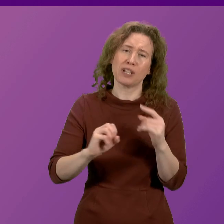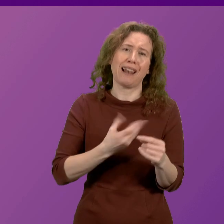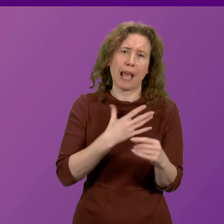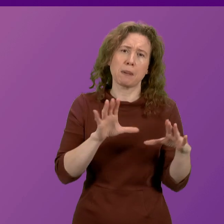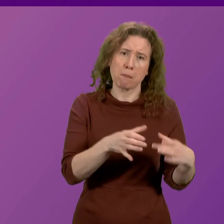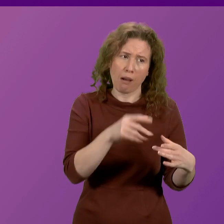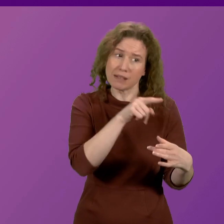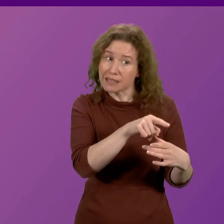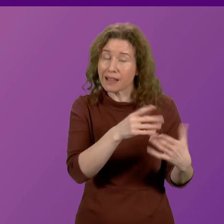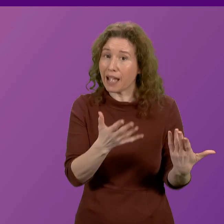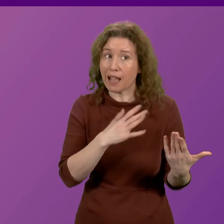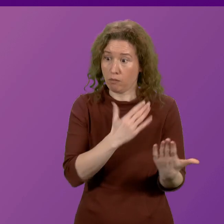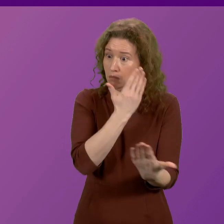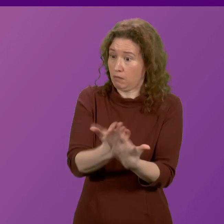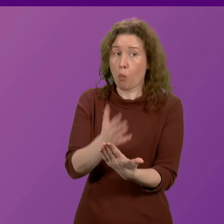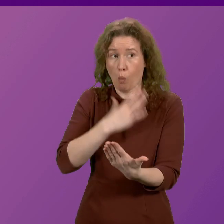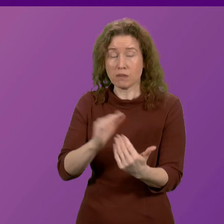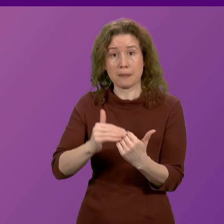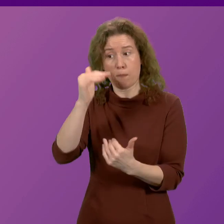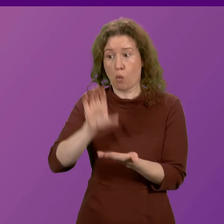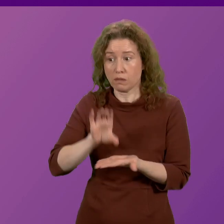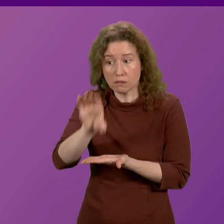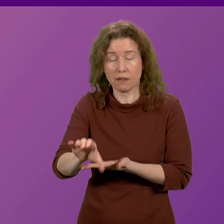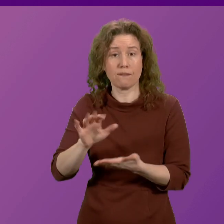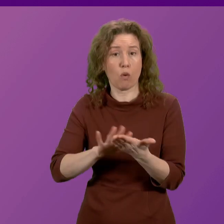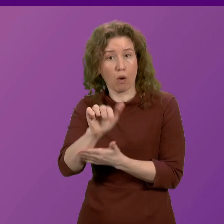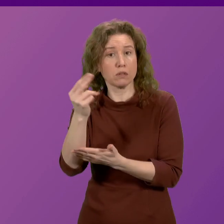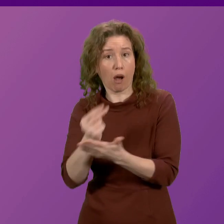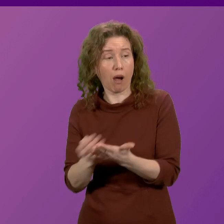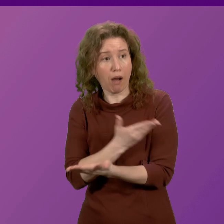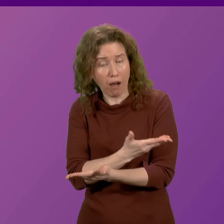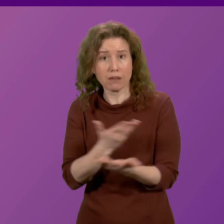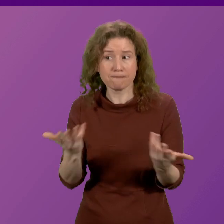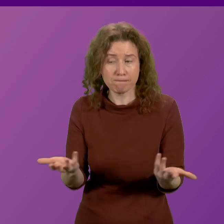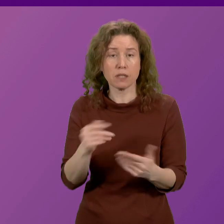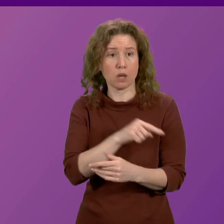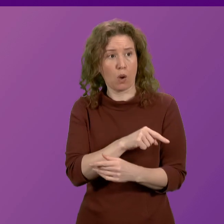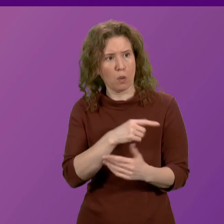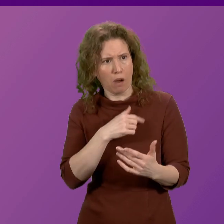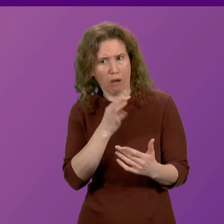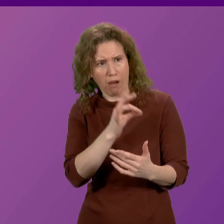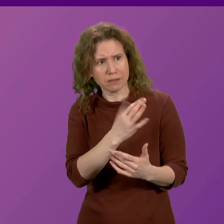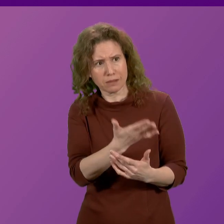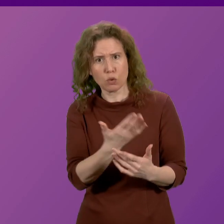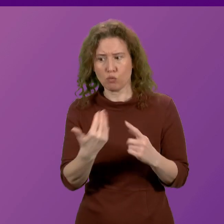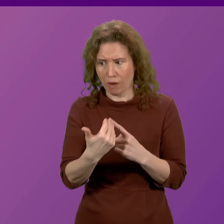which is making a call for increased expenditure on arts and culture, to recognise that as being